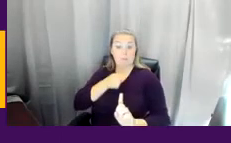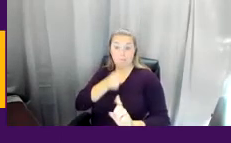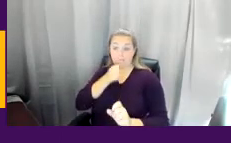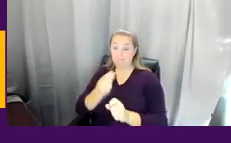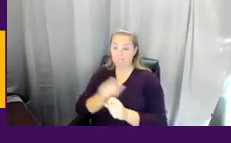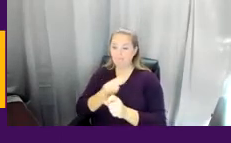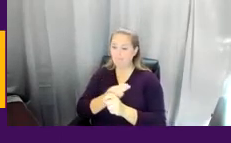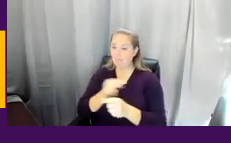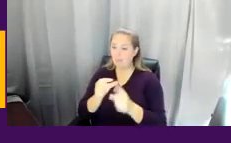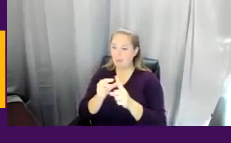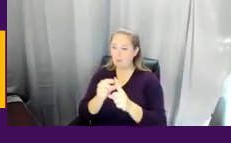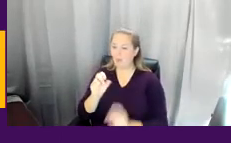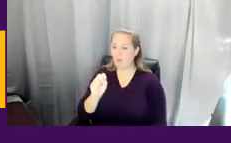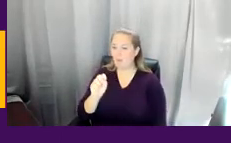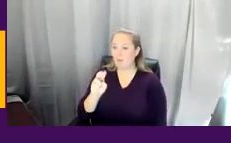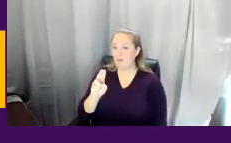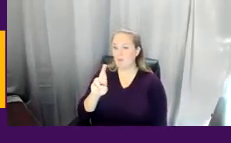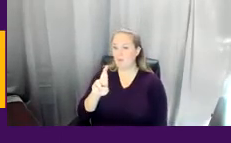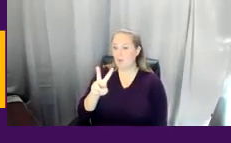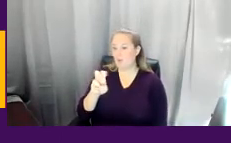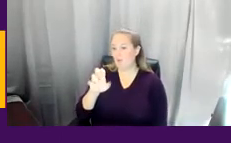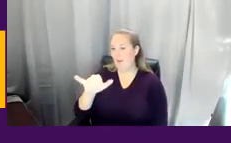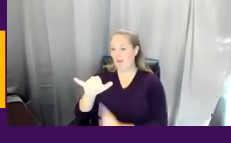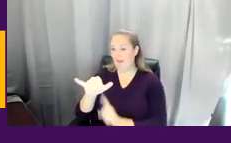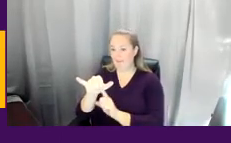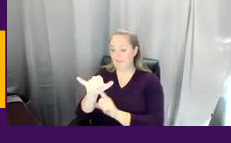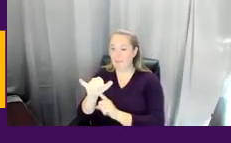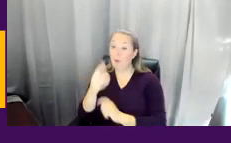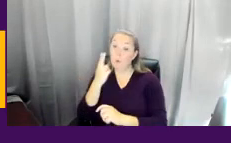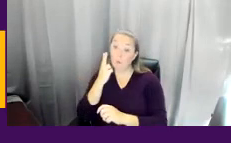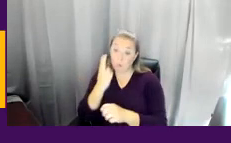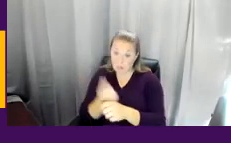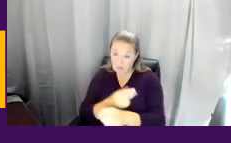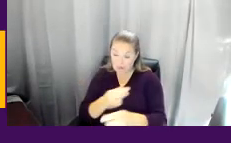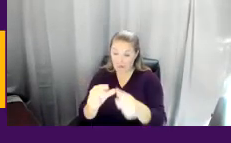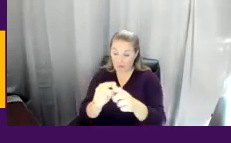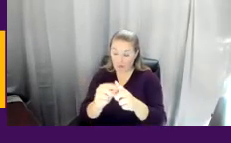ASSESSMENT COULD LOOK. WE ARE EXPLICITLY AND SPECIFICALLY